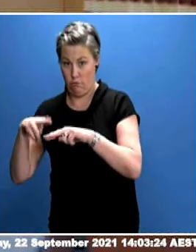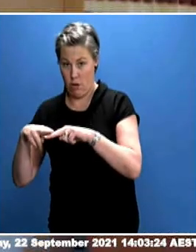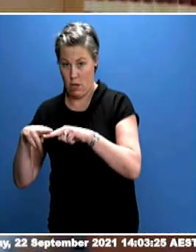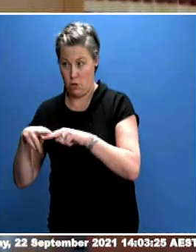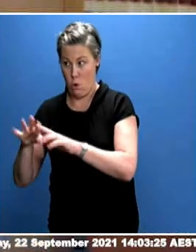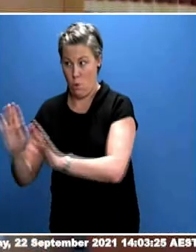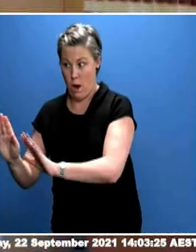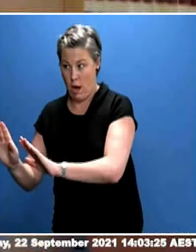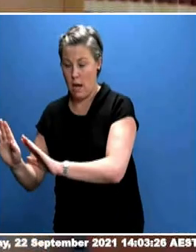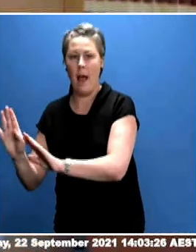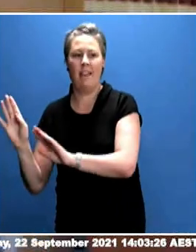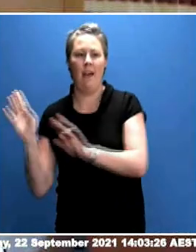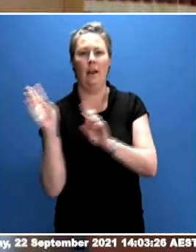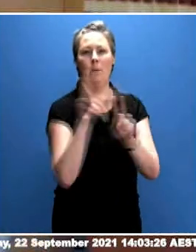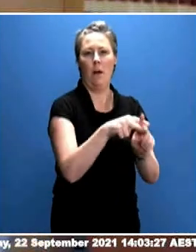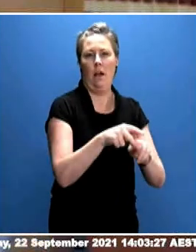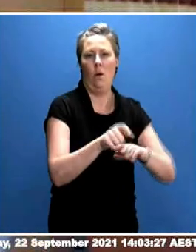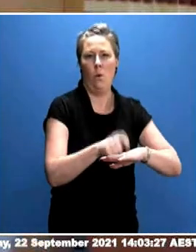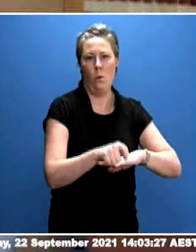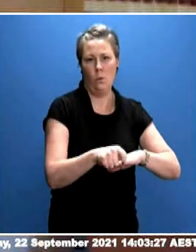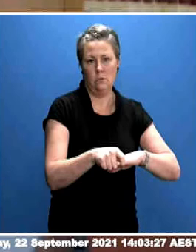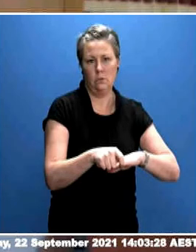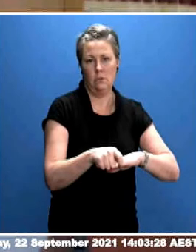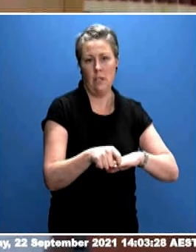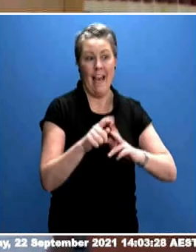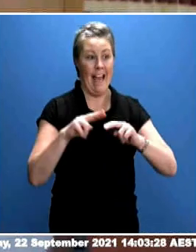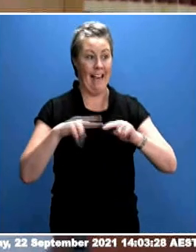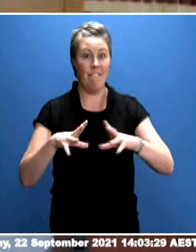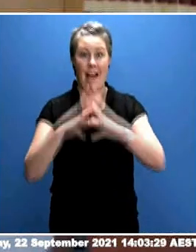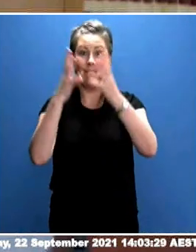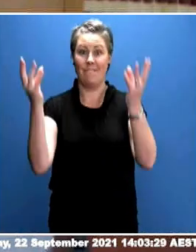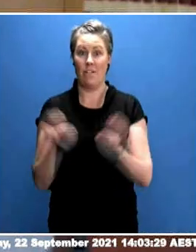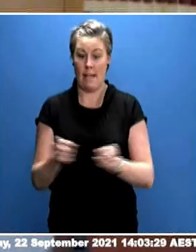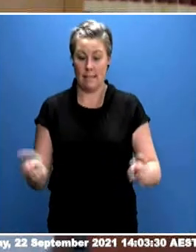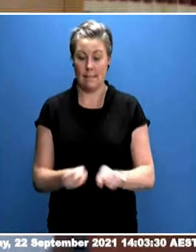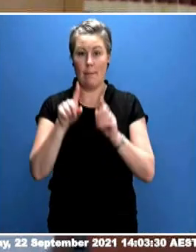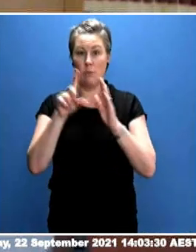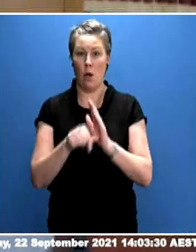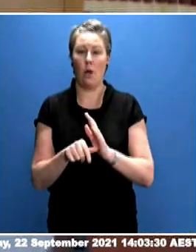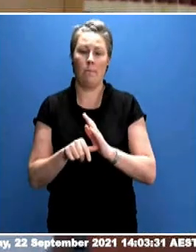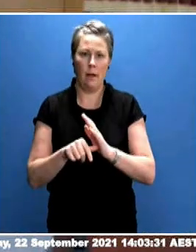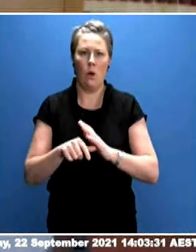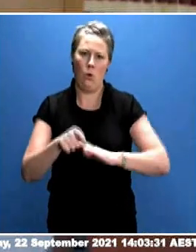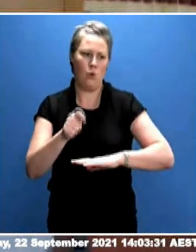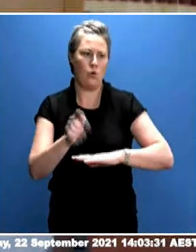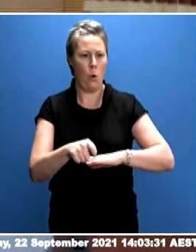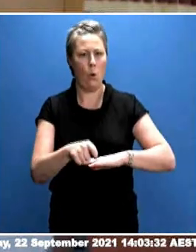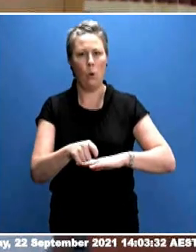It may be that if those processes happen at the same time, the court could make that decision for a child on an interim order.